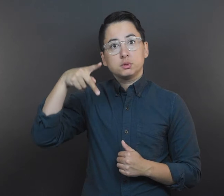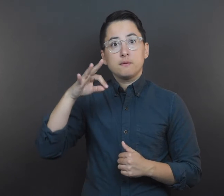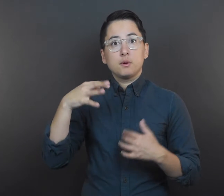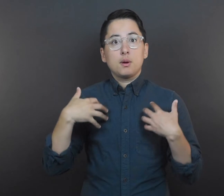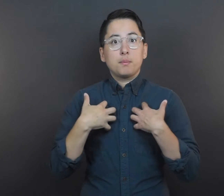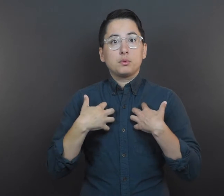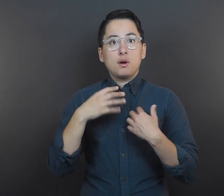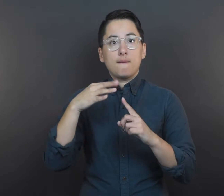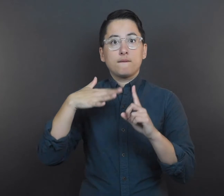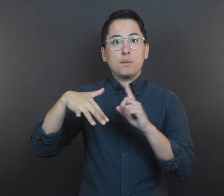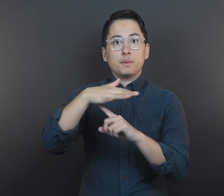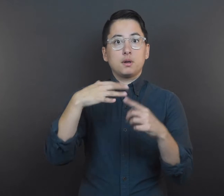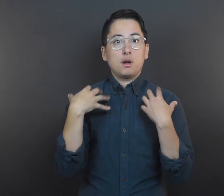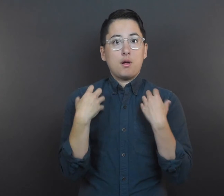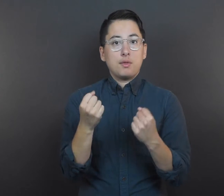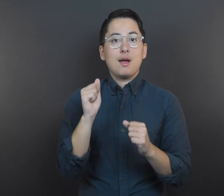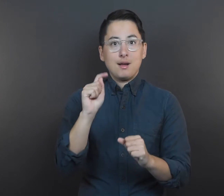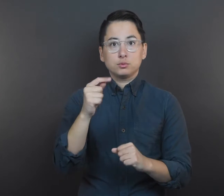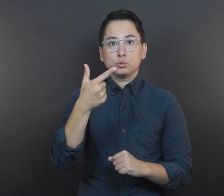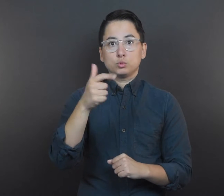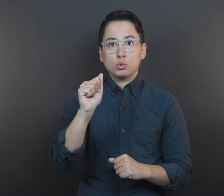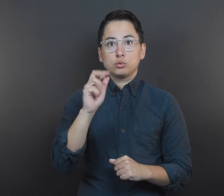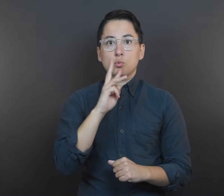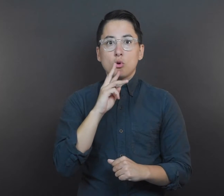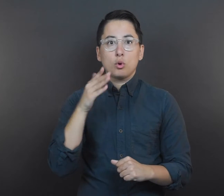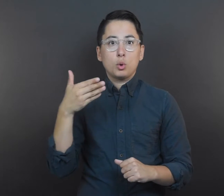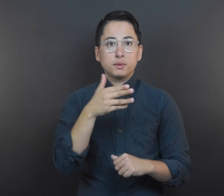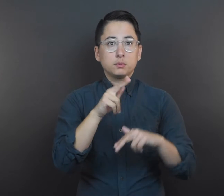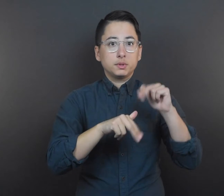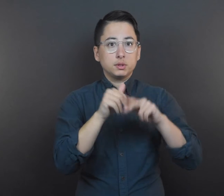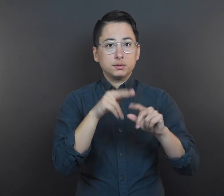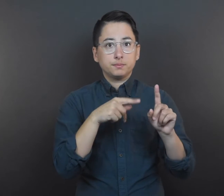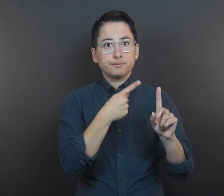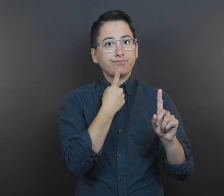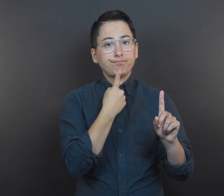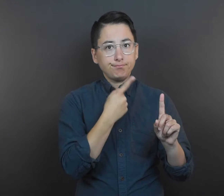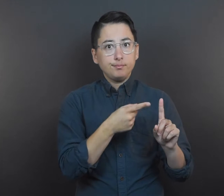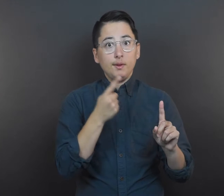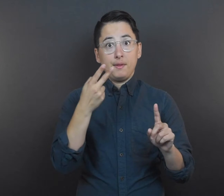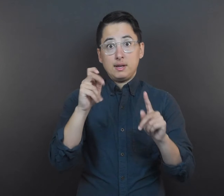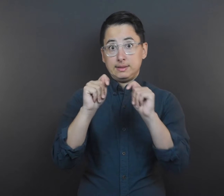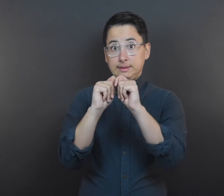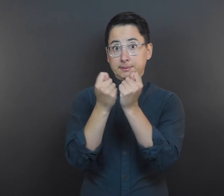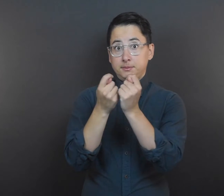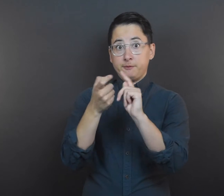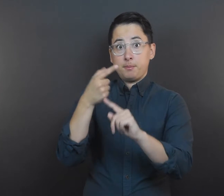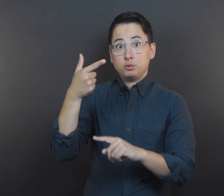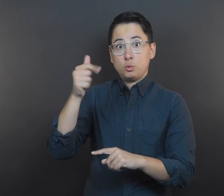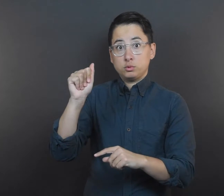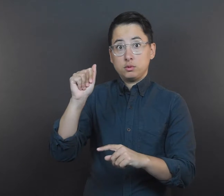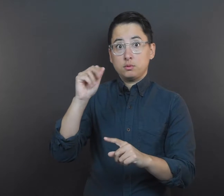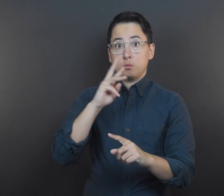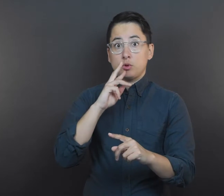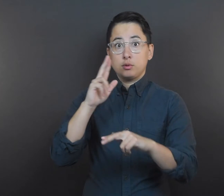investigation by both local, state, and federal officials,” said Dr. Tonya Clauss, vice